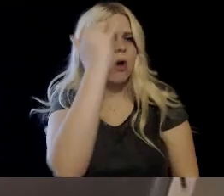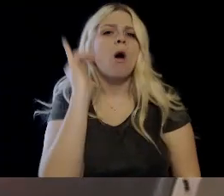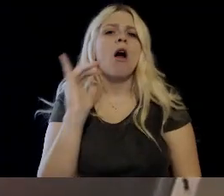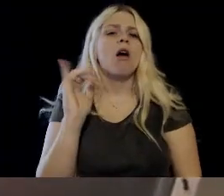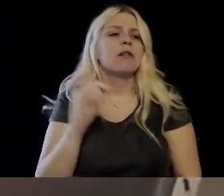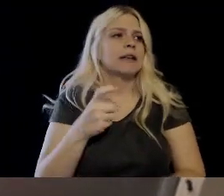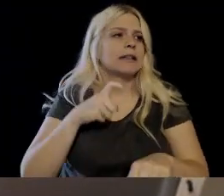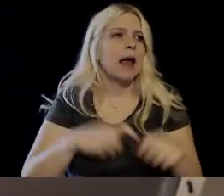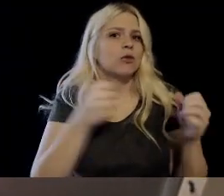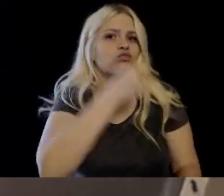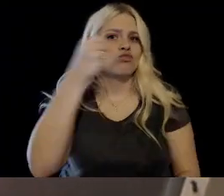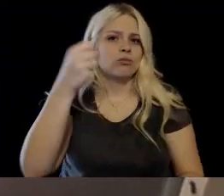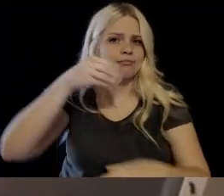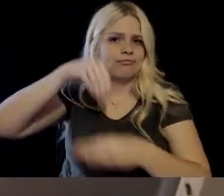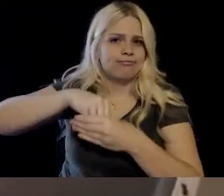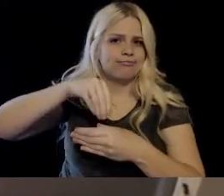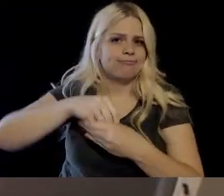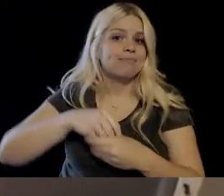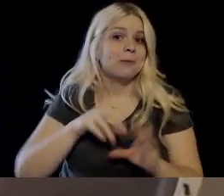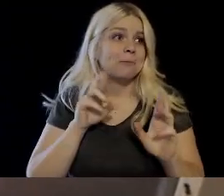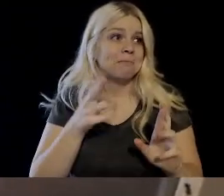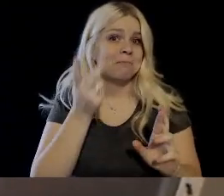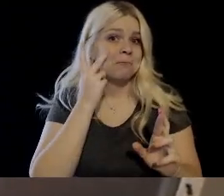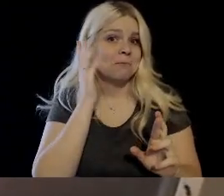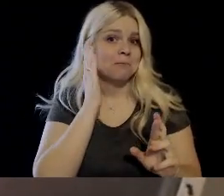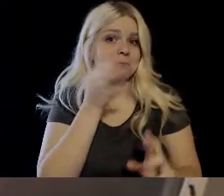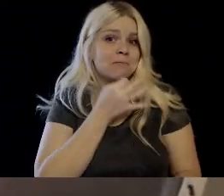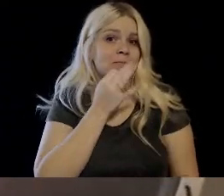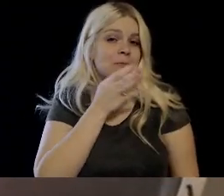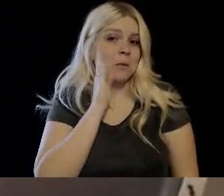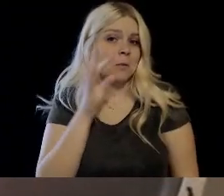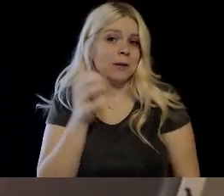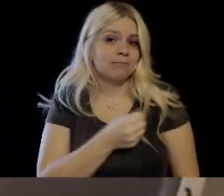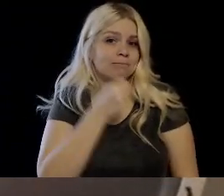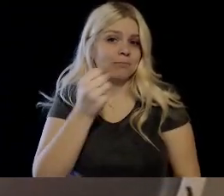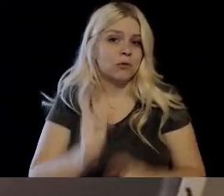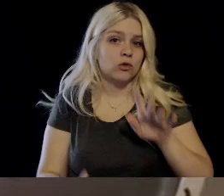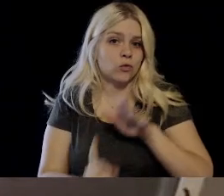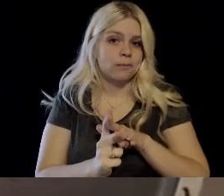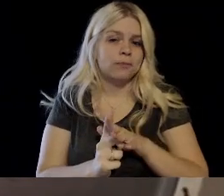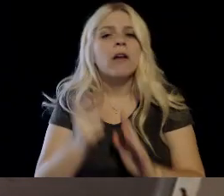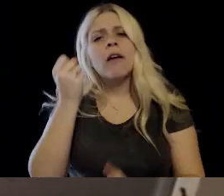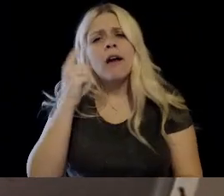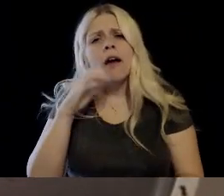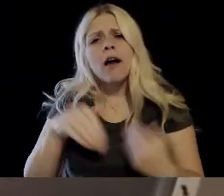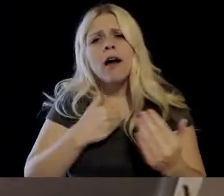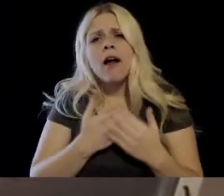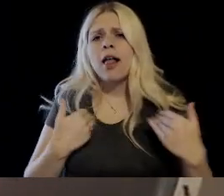Joanne: soon they will be coming. So, all animals at any zoo, um, and animals at your